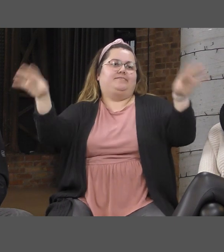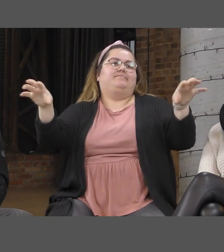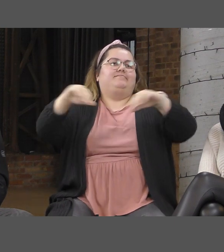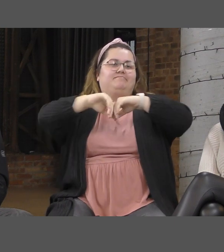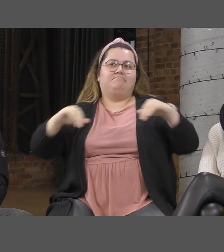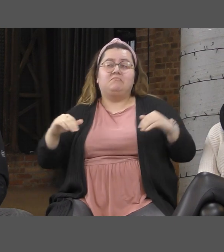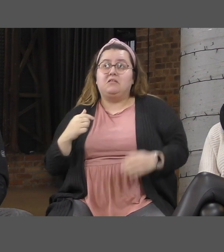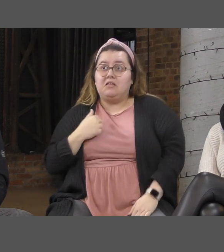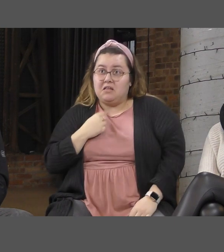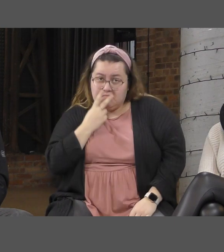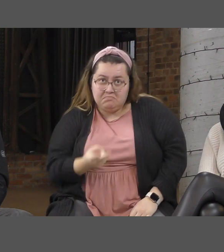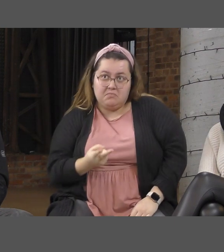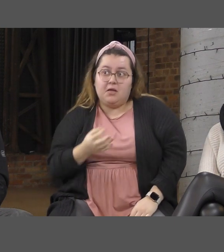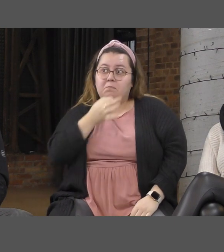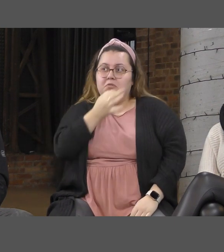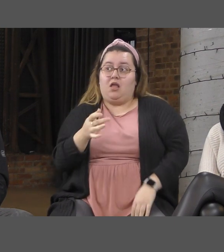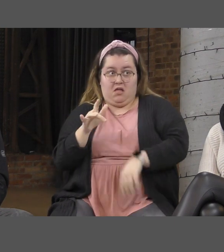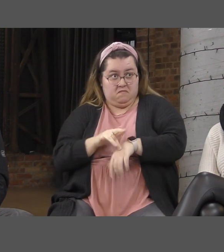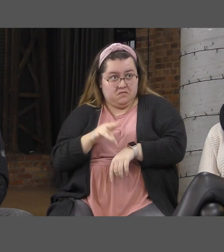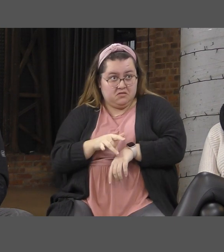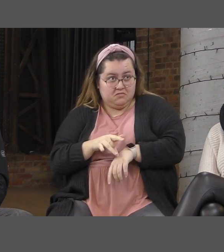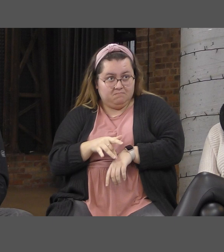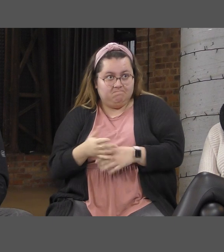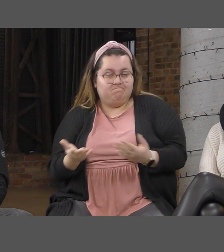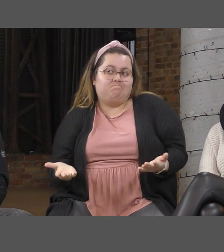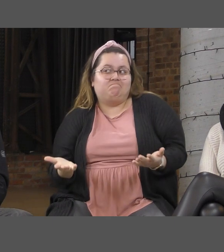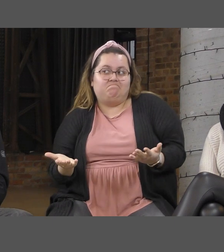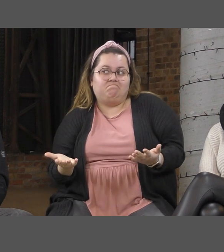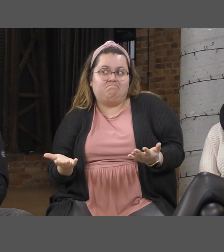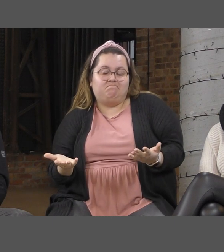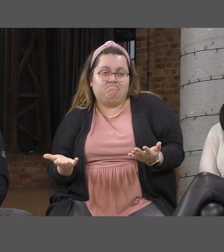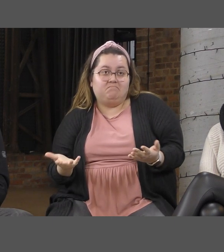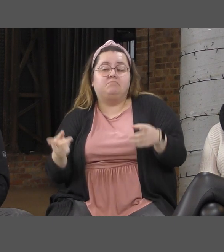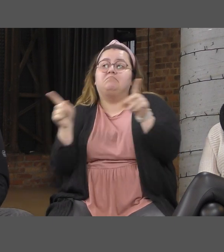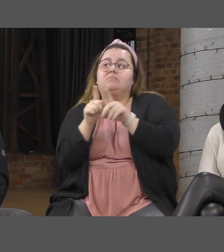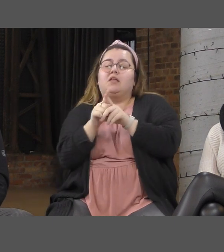but that's how I see it, I'm asking myself if that's going to give any result,